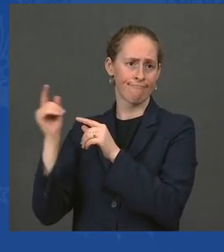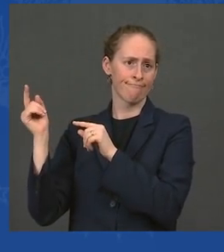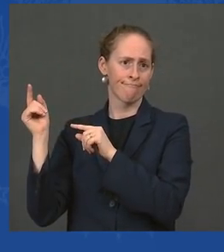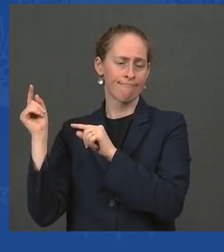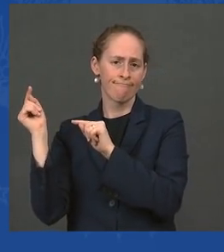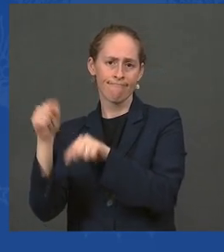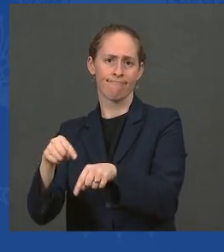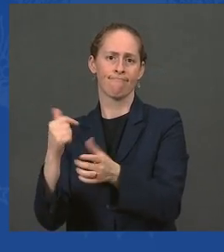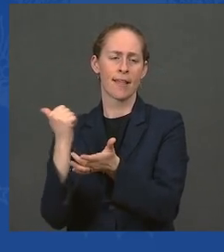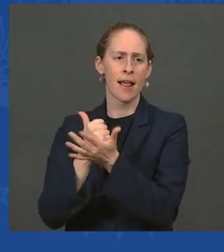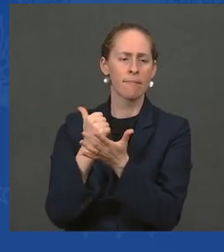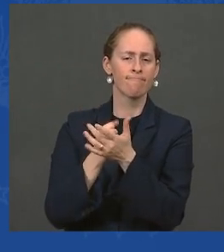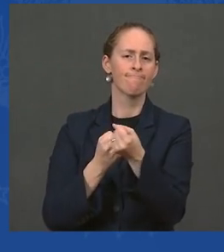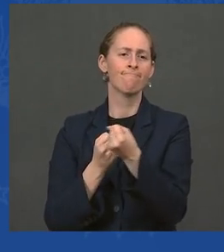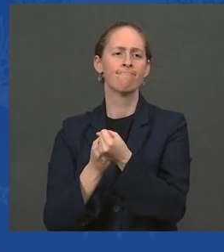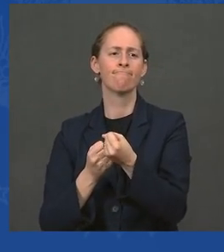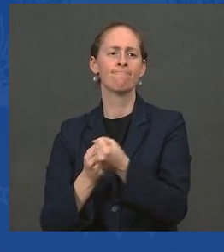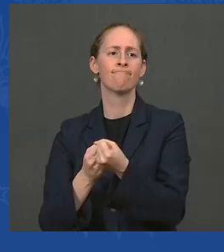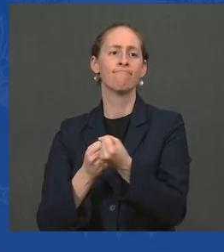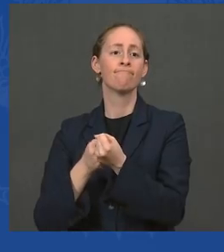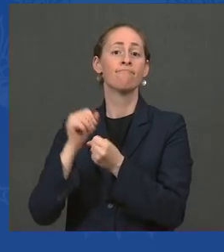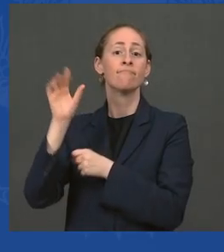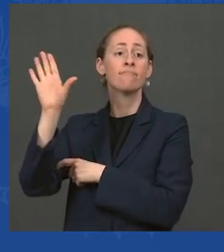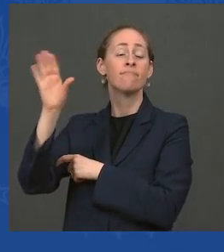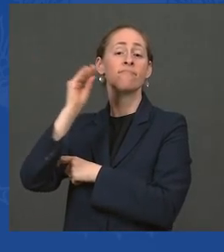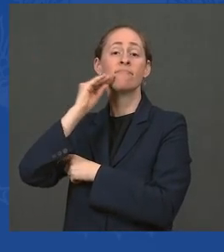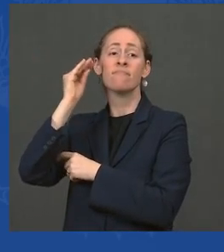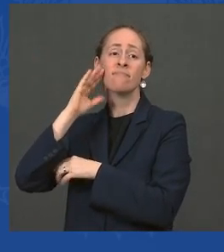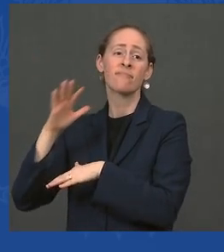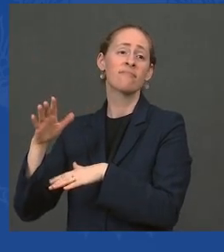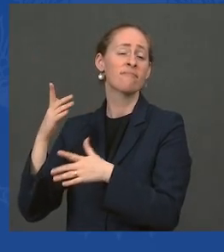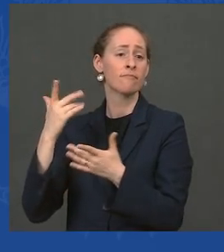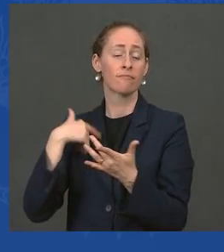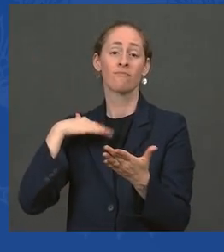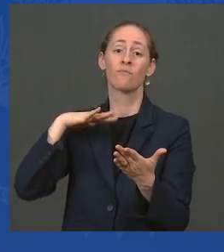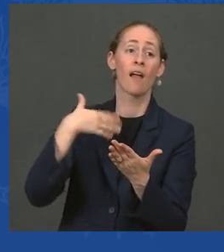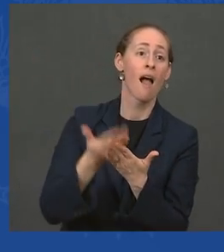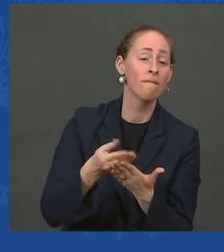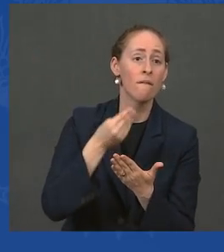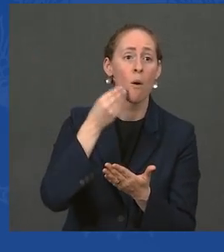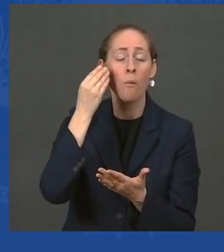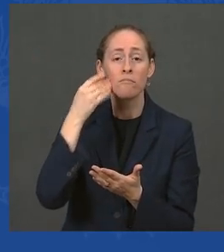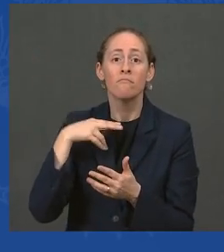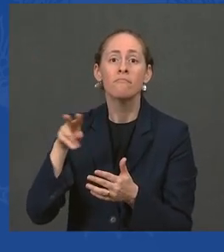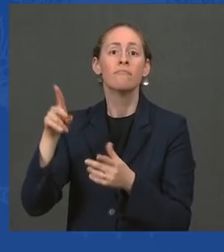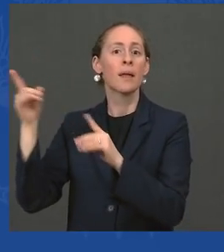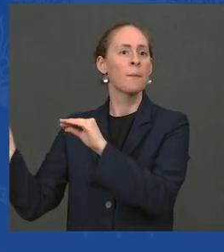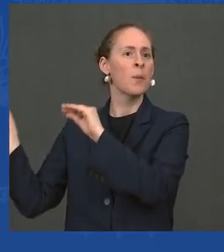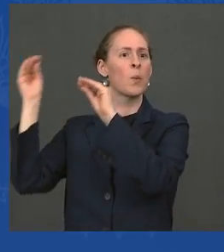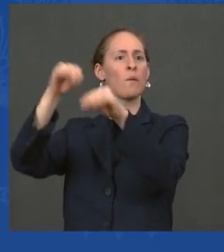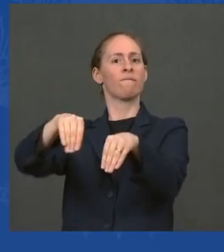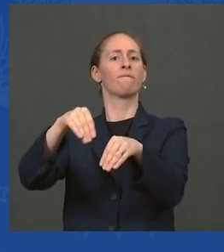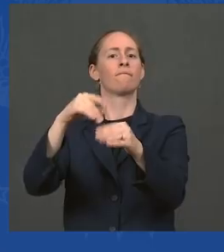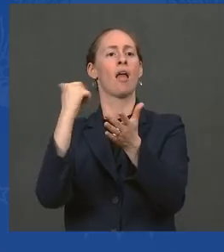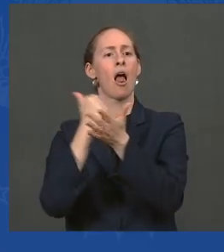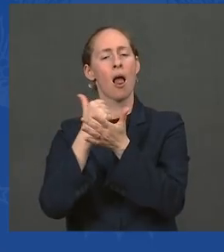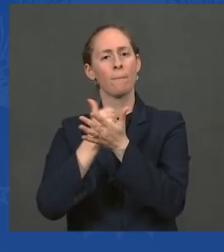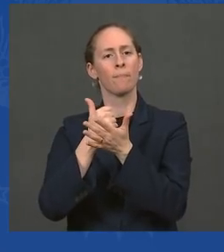they gave up their home. I came home one night, and they were moved into my home -- helped me raise my kids. Five years later -- no man deserves one great love,